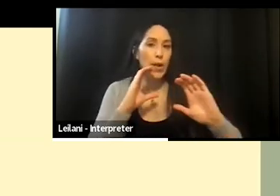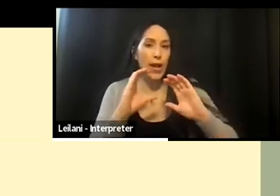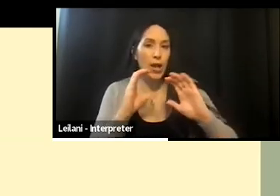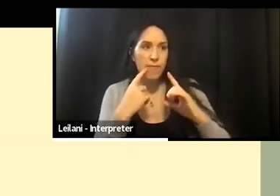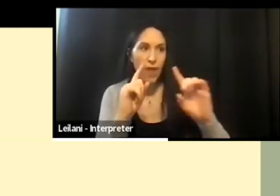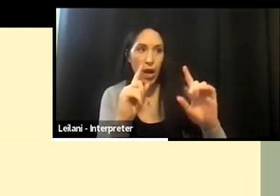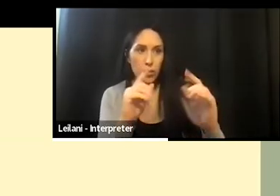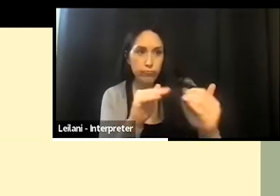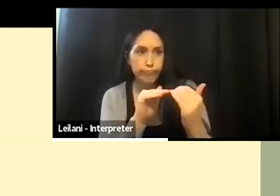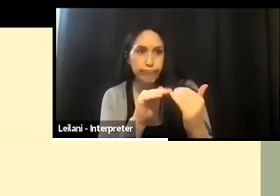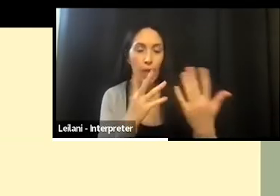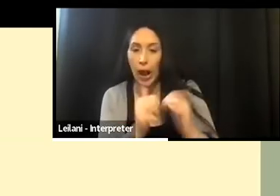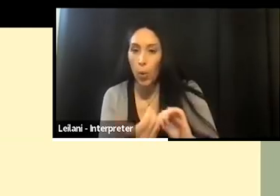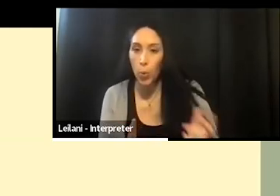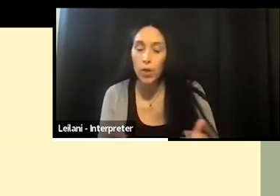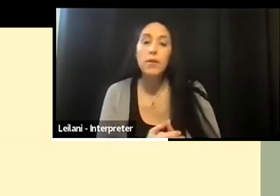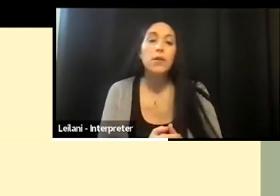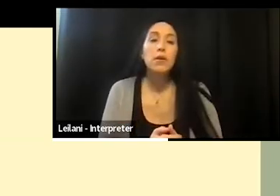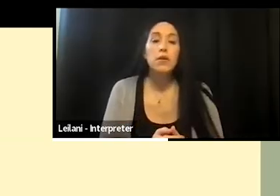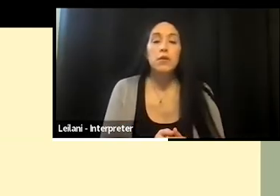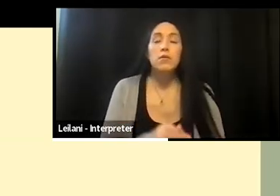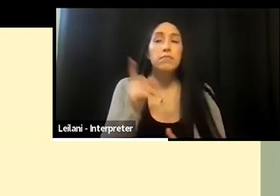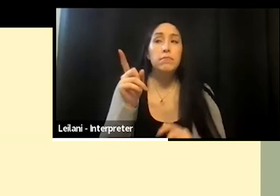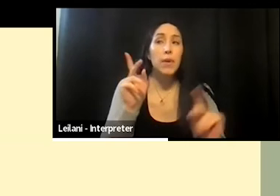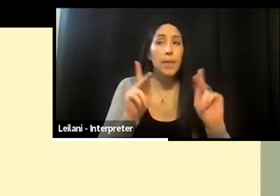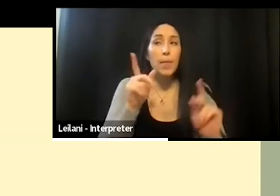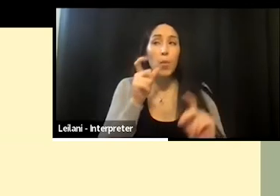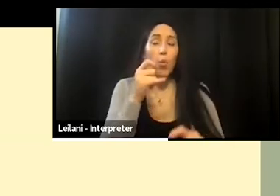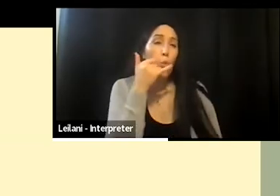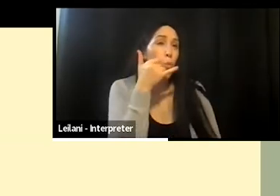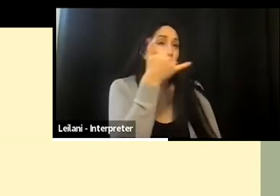and how people that call information lines get access to information,